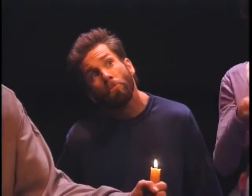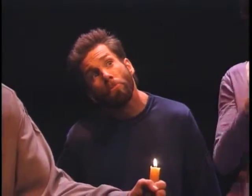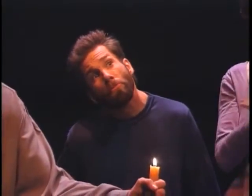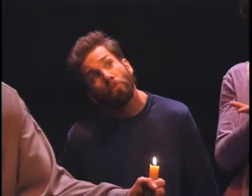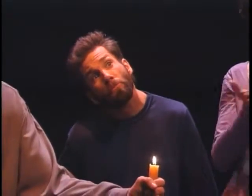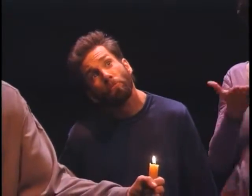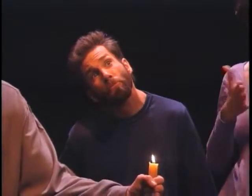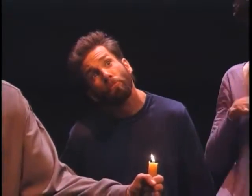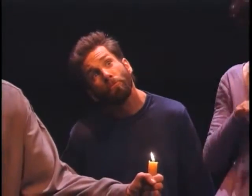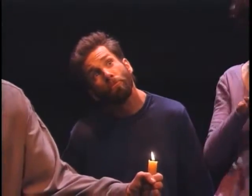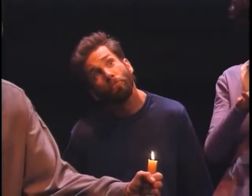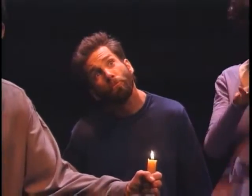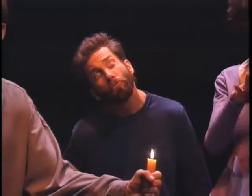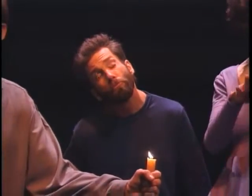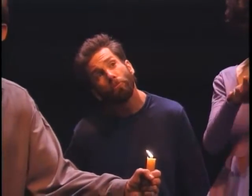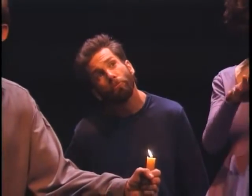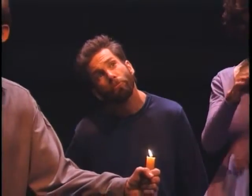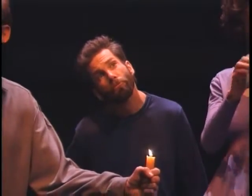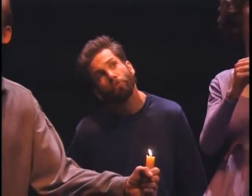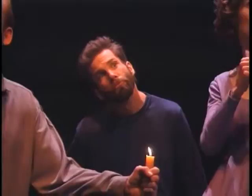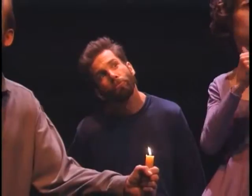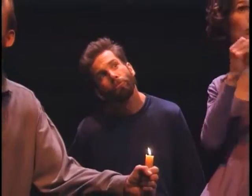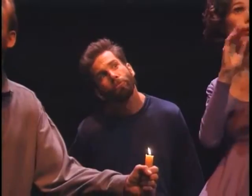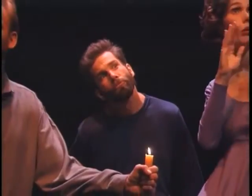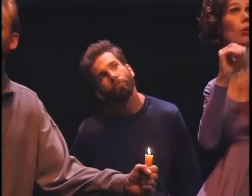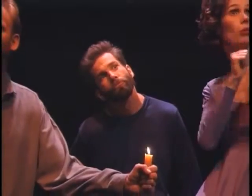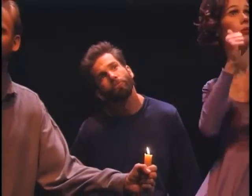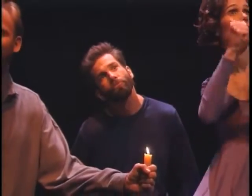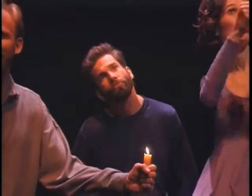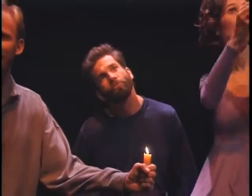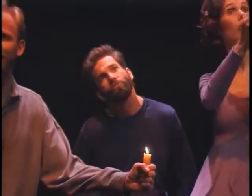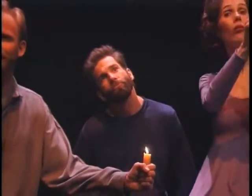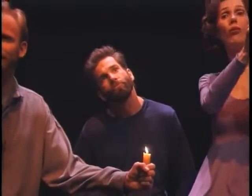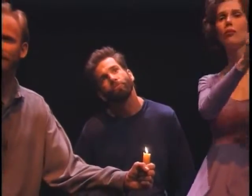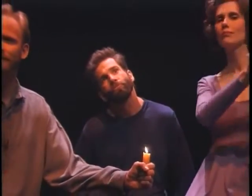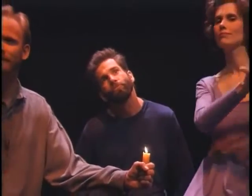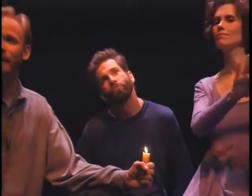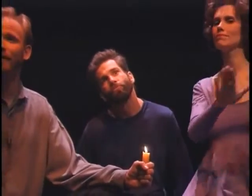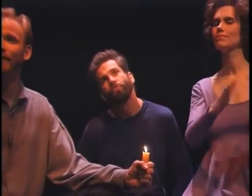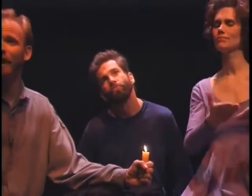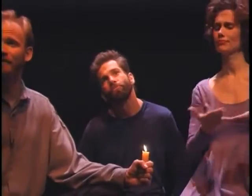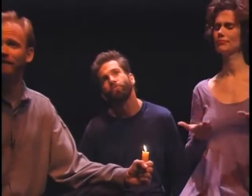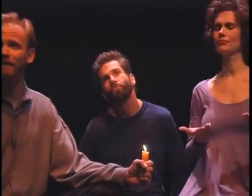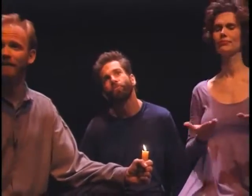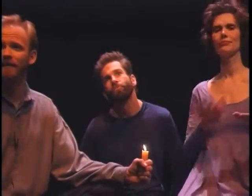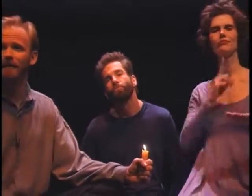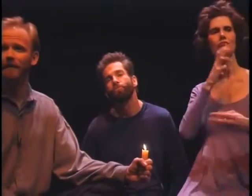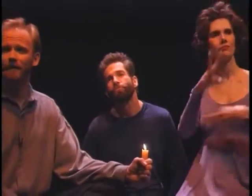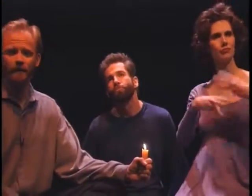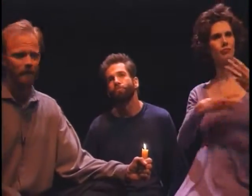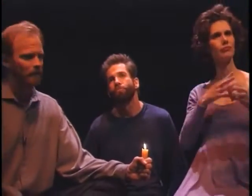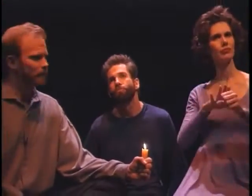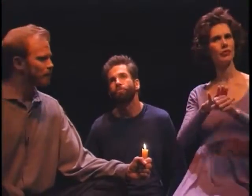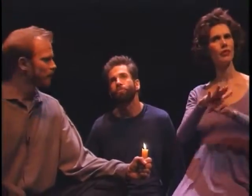reality it's all I hope for reality is enough